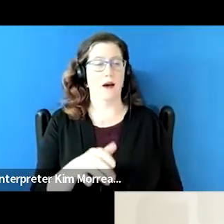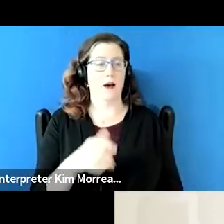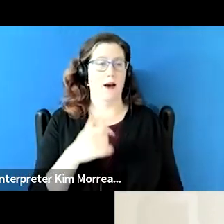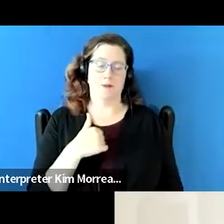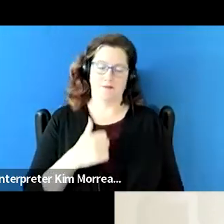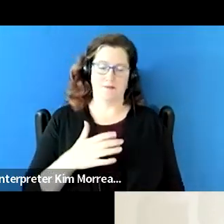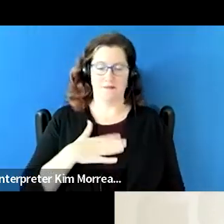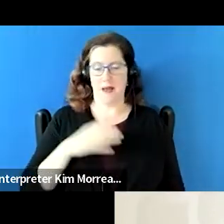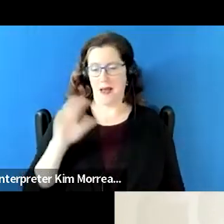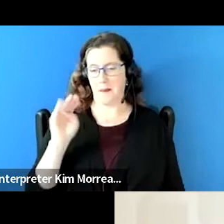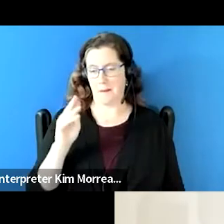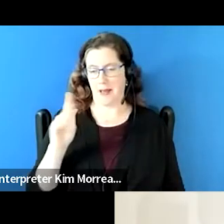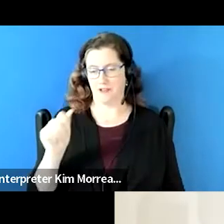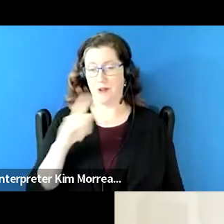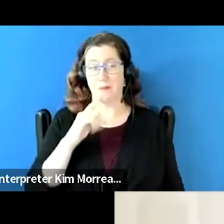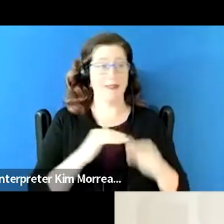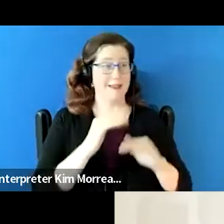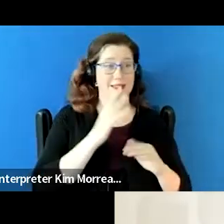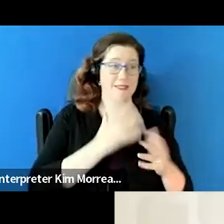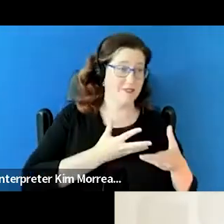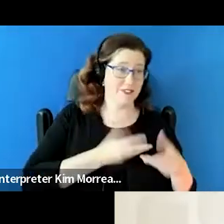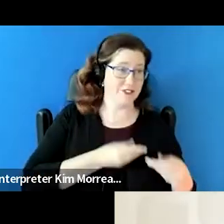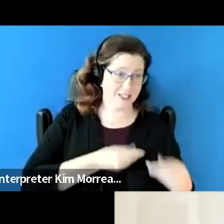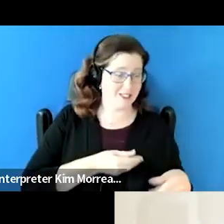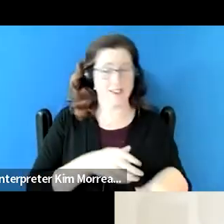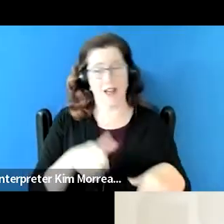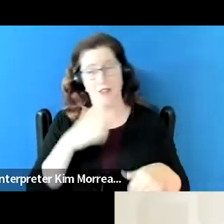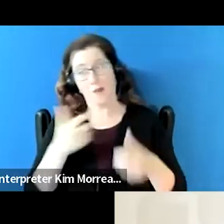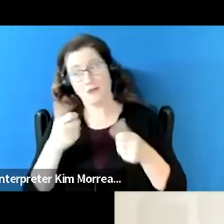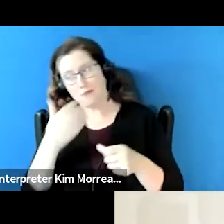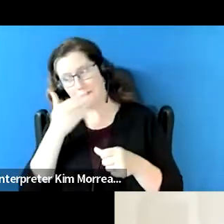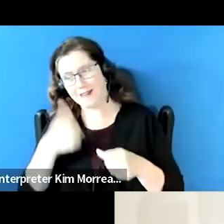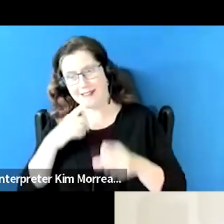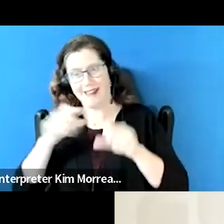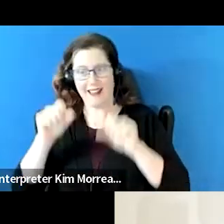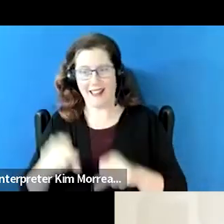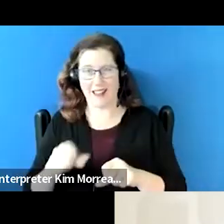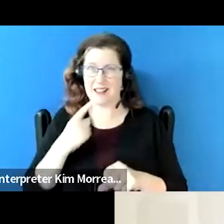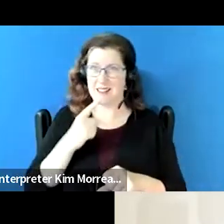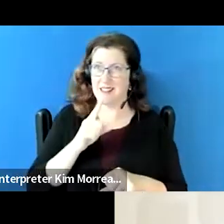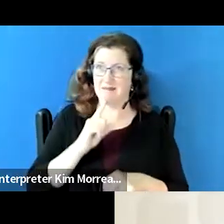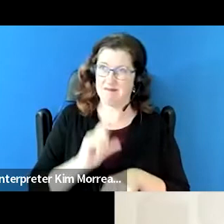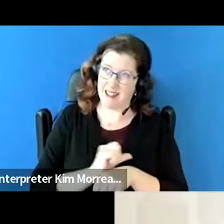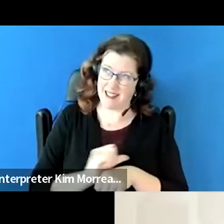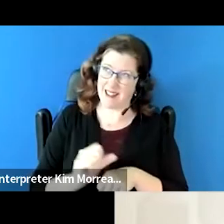one was be excessively gentle, the other was, I'm doing the best I can, and then I'd say, well, are you really, are you?